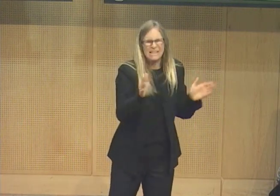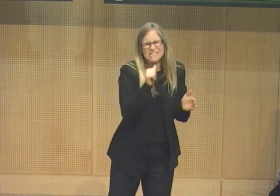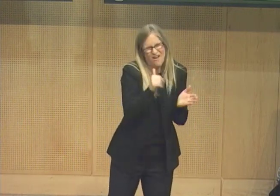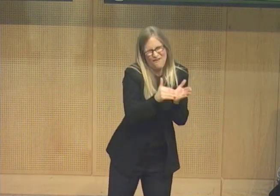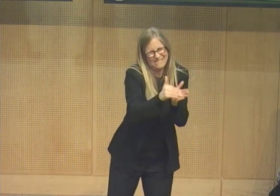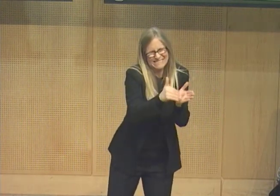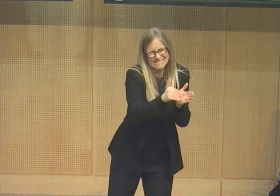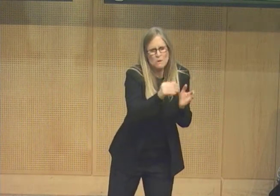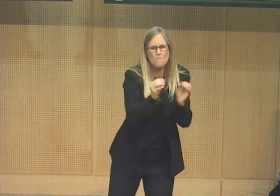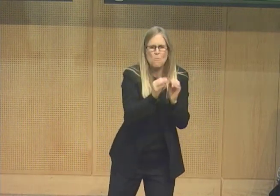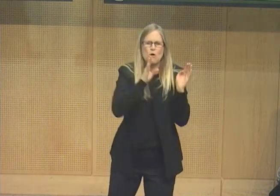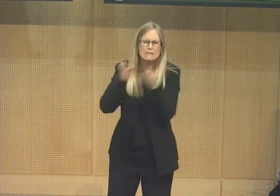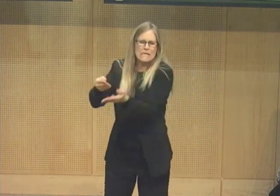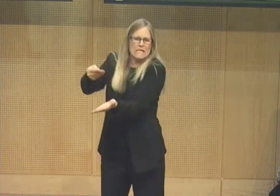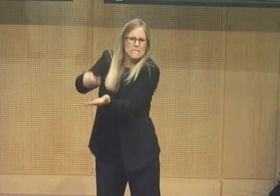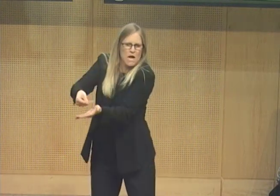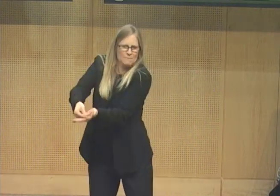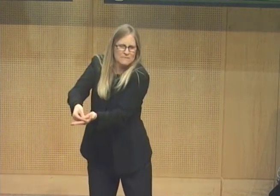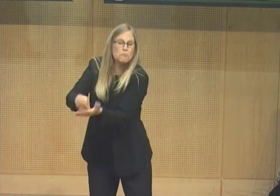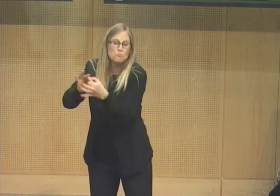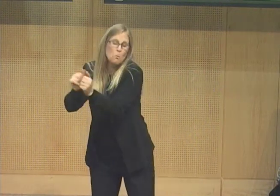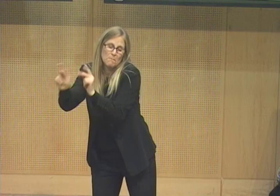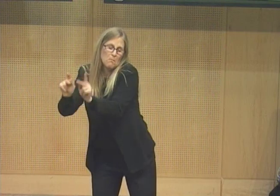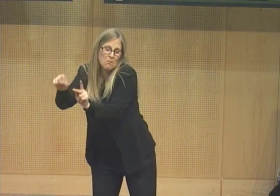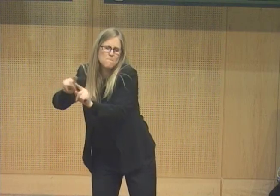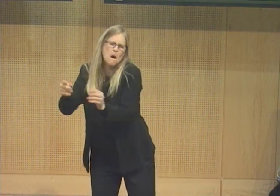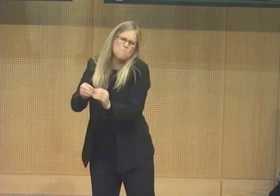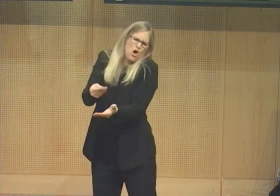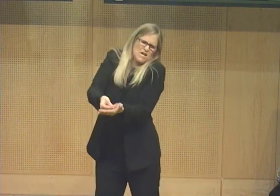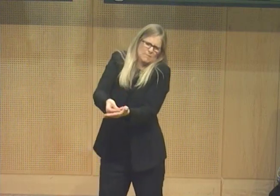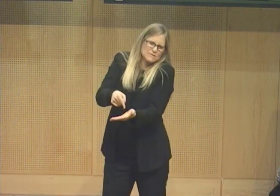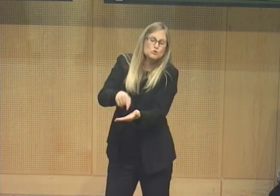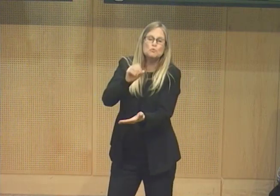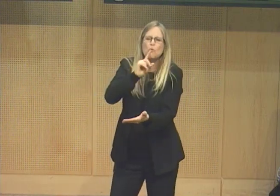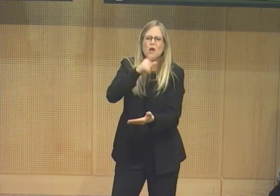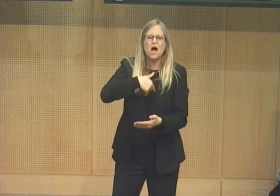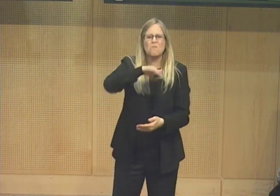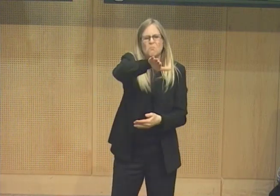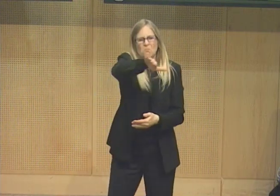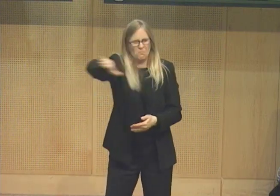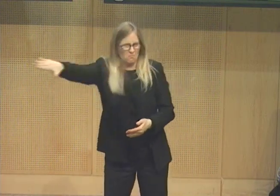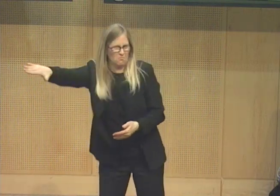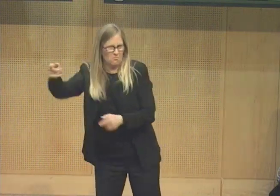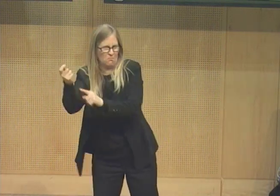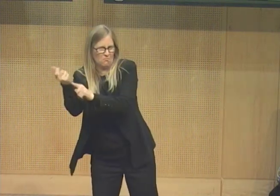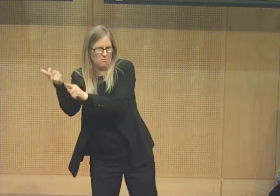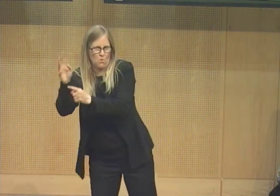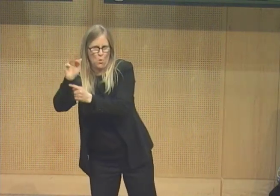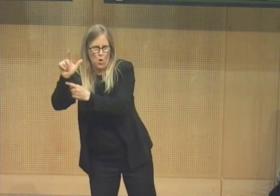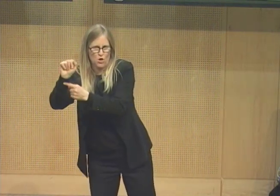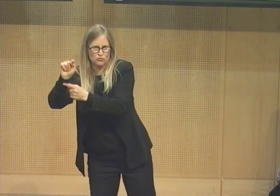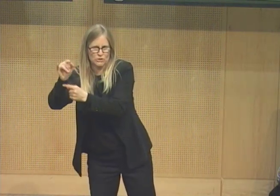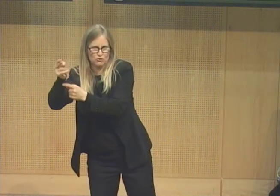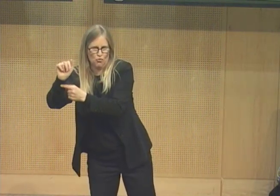They more discuss economic issues and business. So that one came off the list.